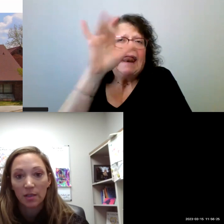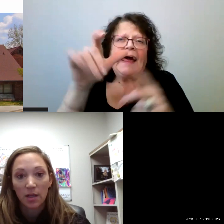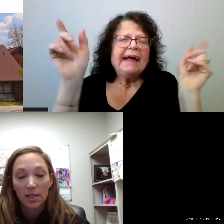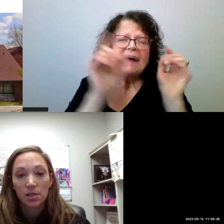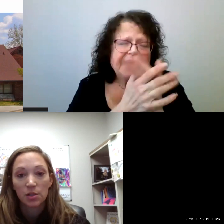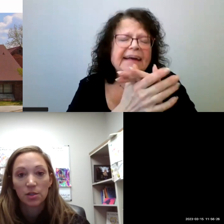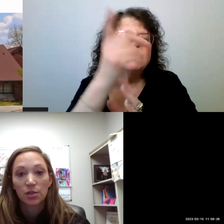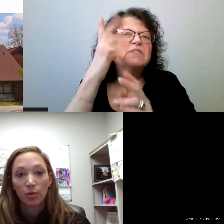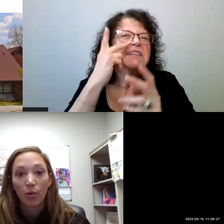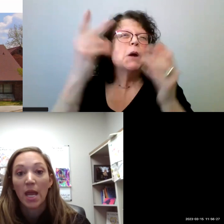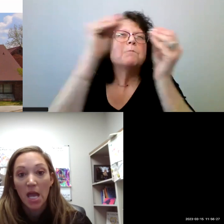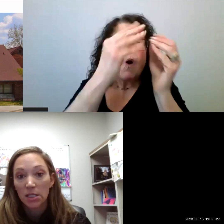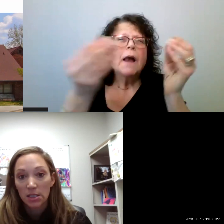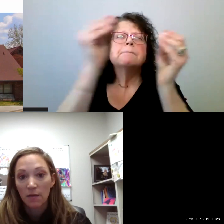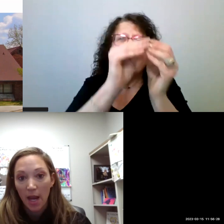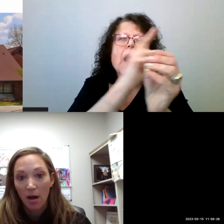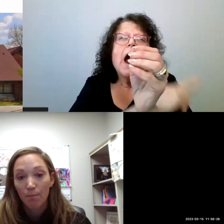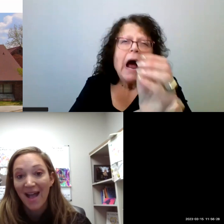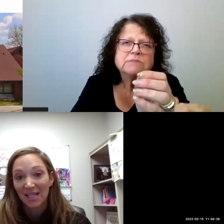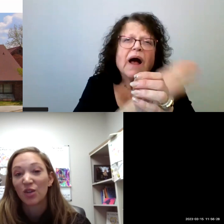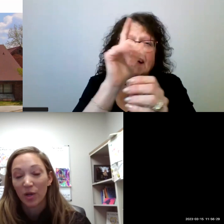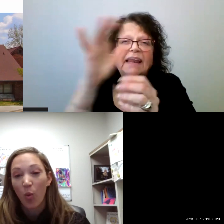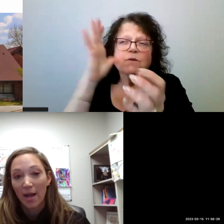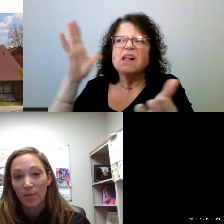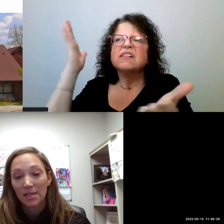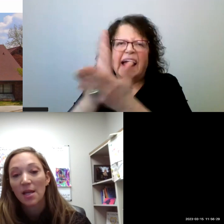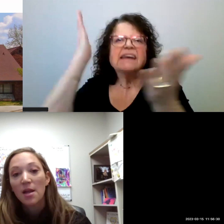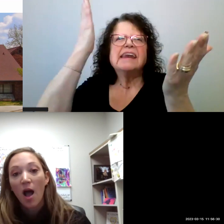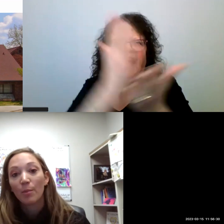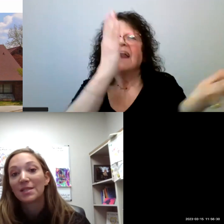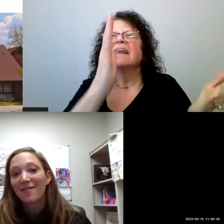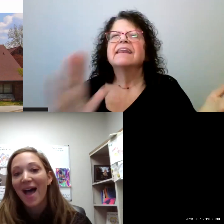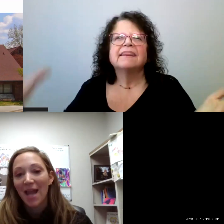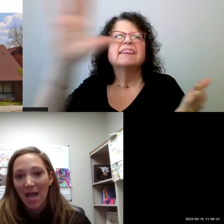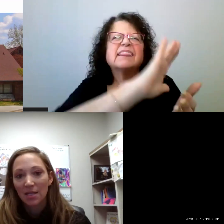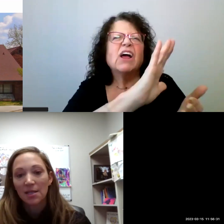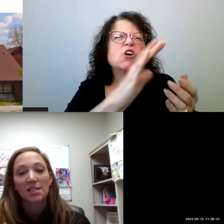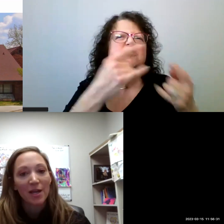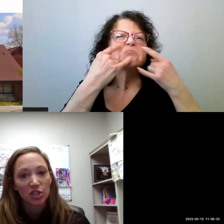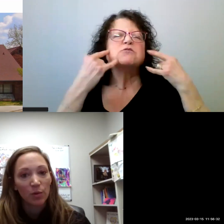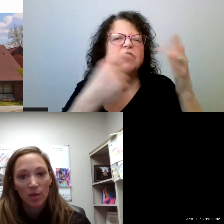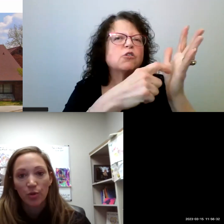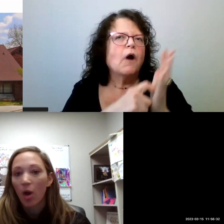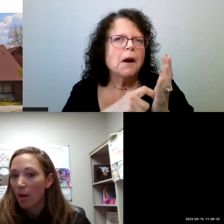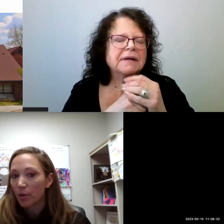and clinics to end their masking requirements. To that end, especially with